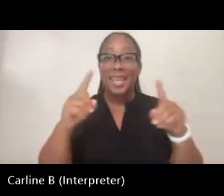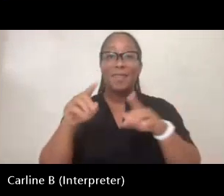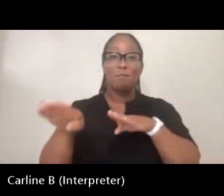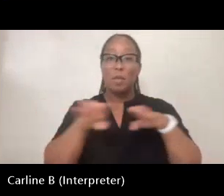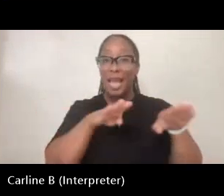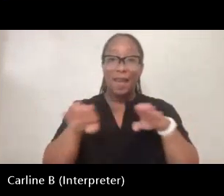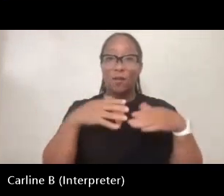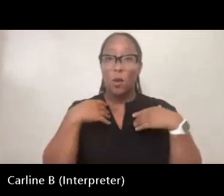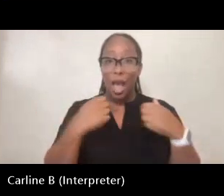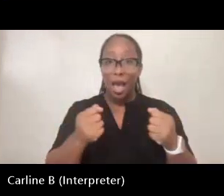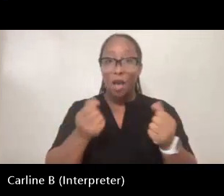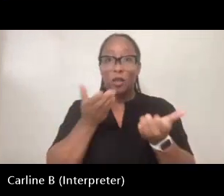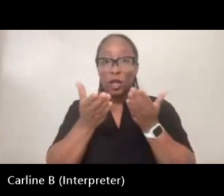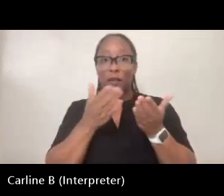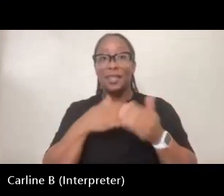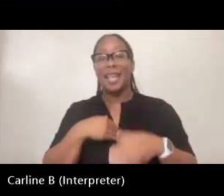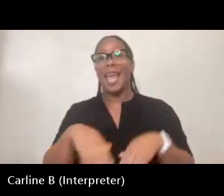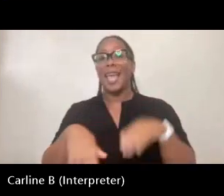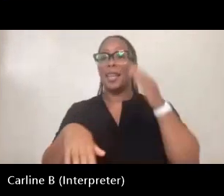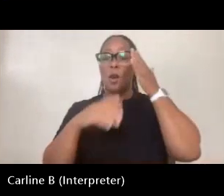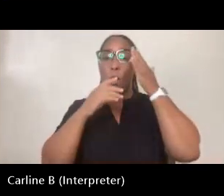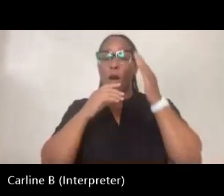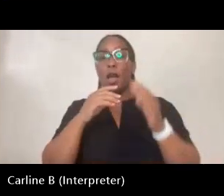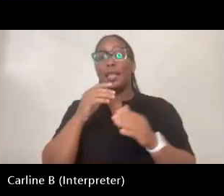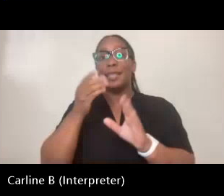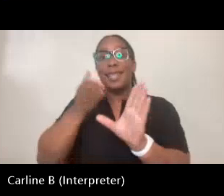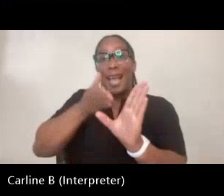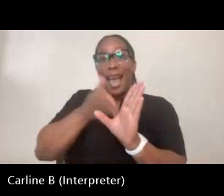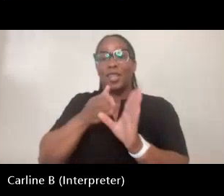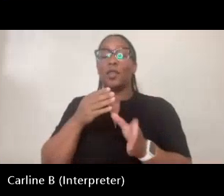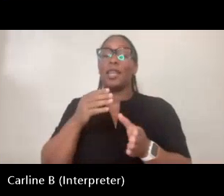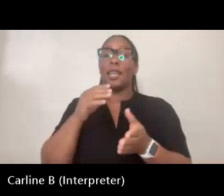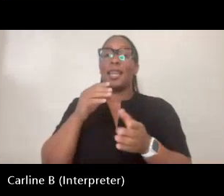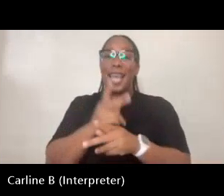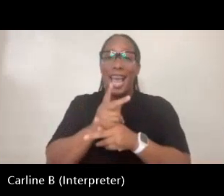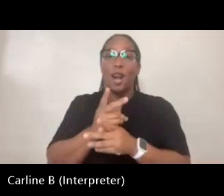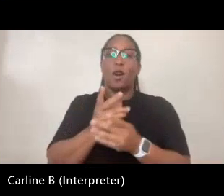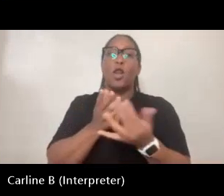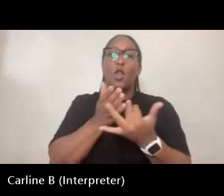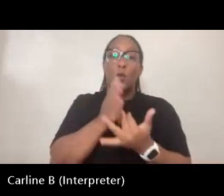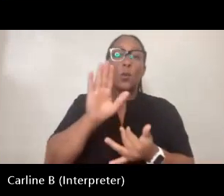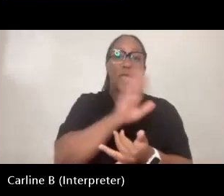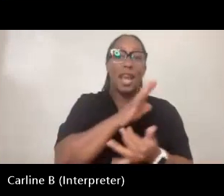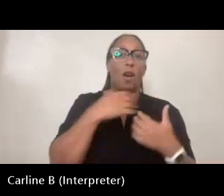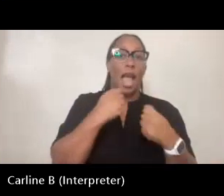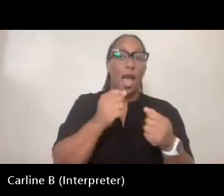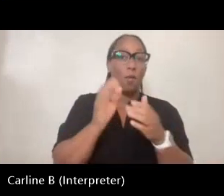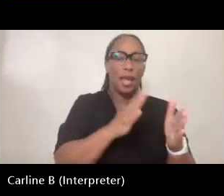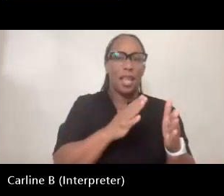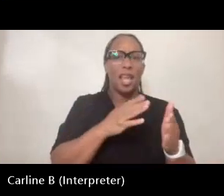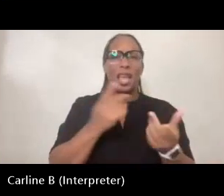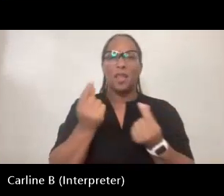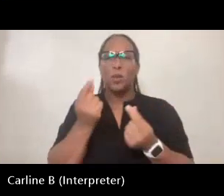services and geriatric psychiatry care to older people through their health plans. Why are they doing this?